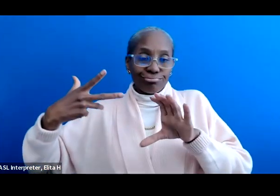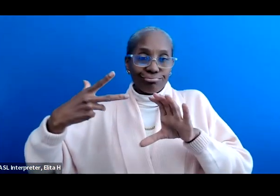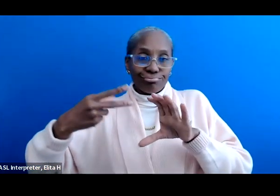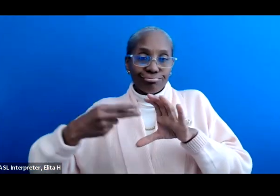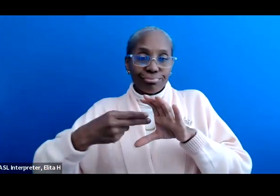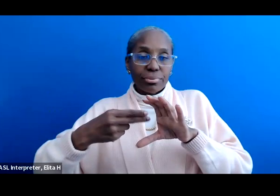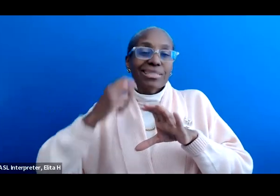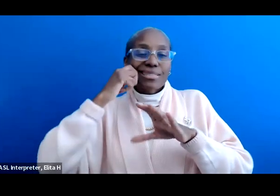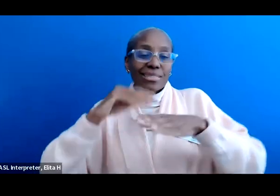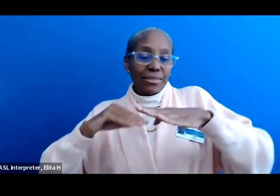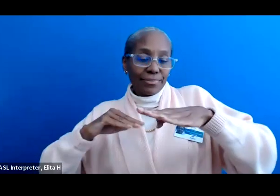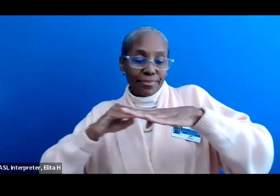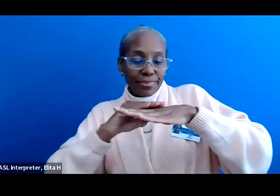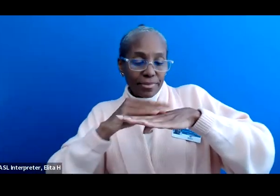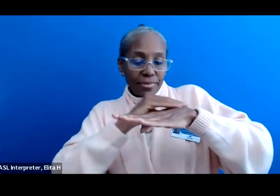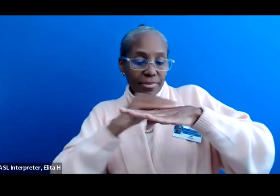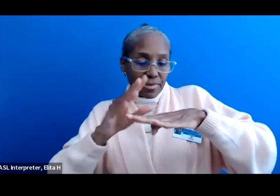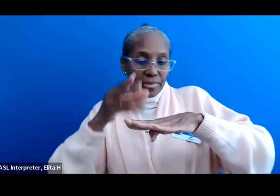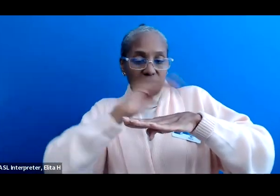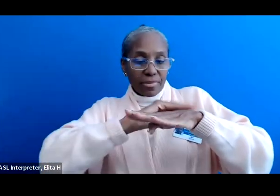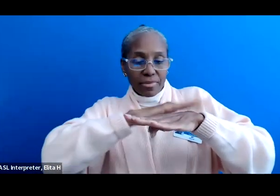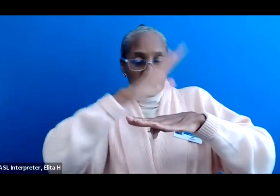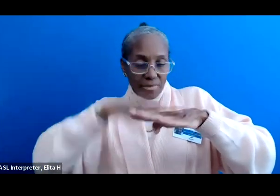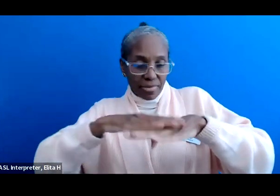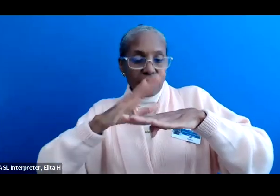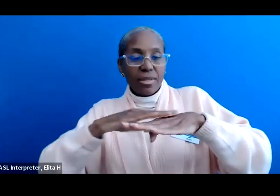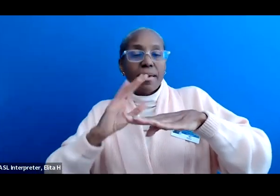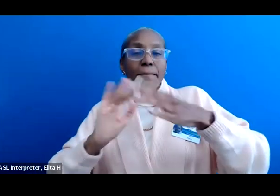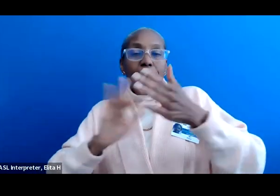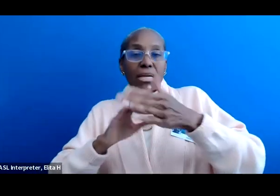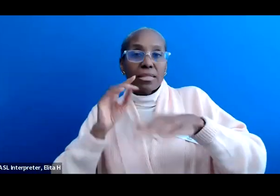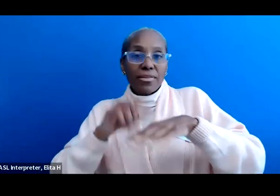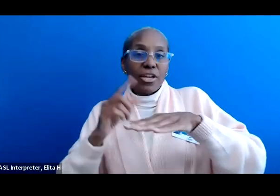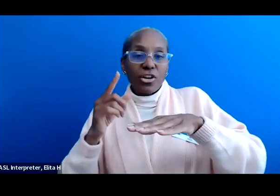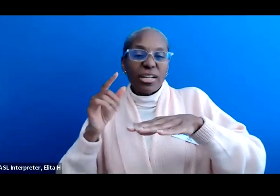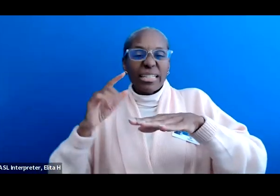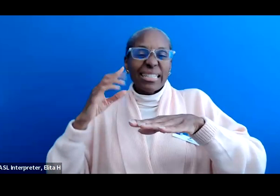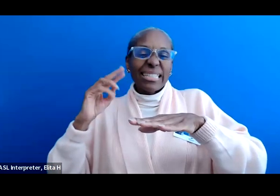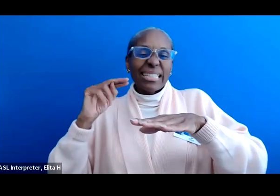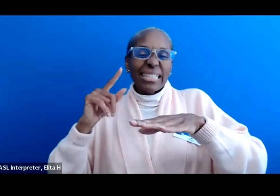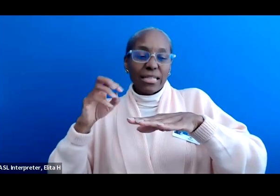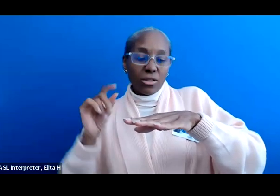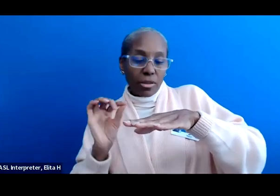your skin and your abdomen, and they can put medication in there. They just put a needle in there and there's a port inside the pump.